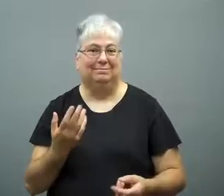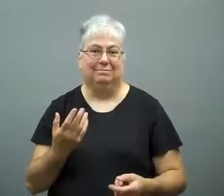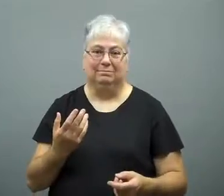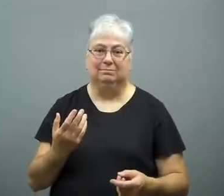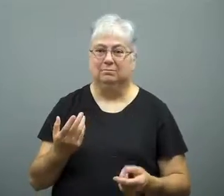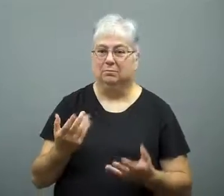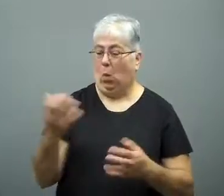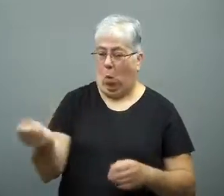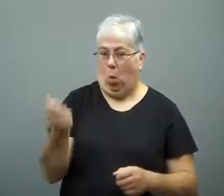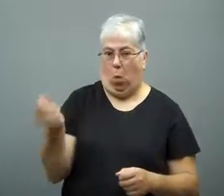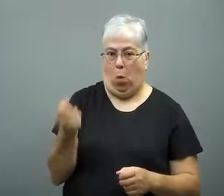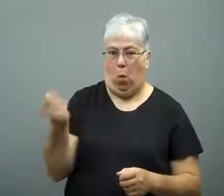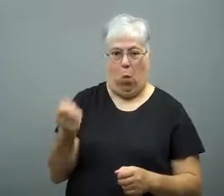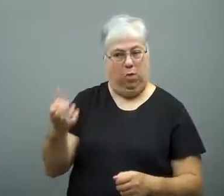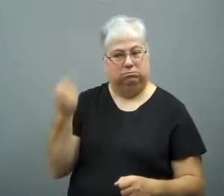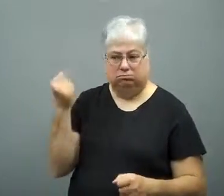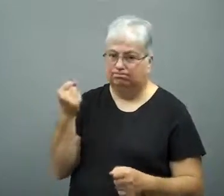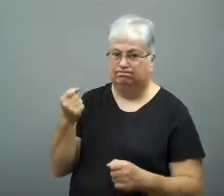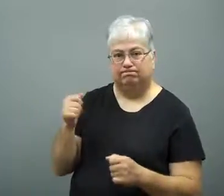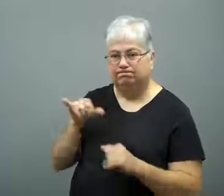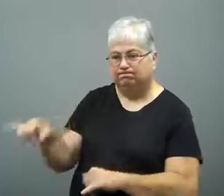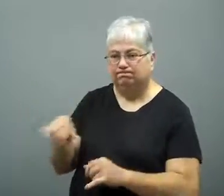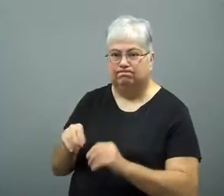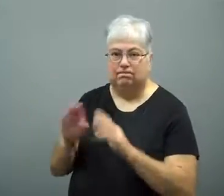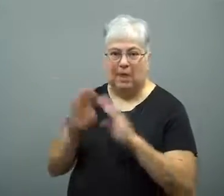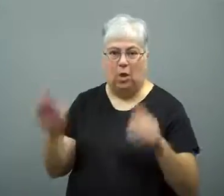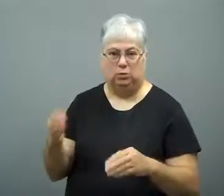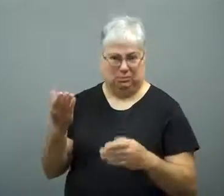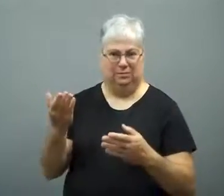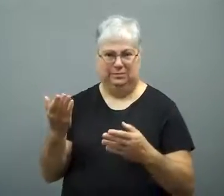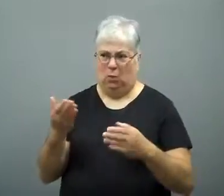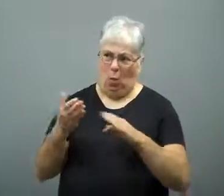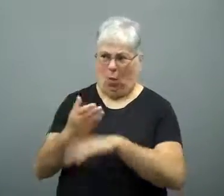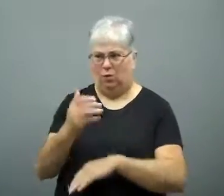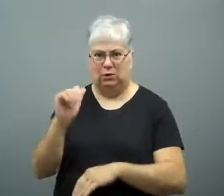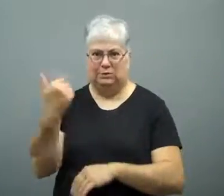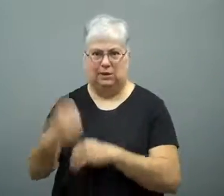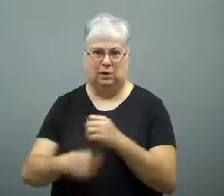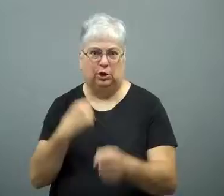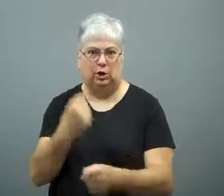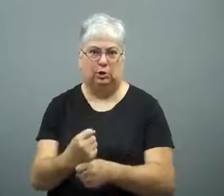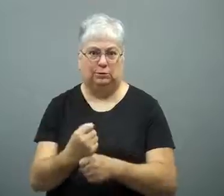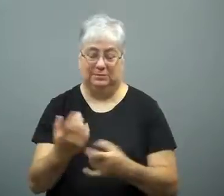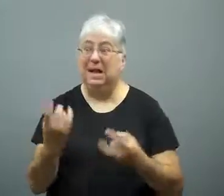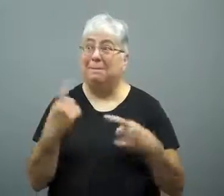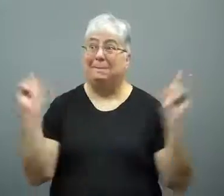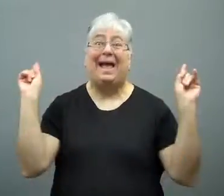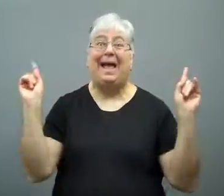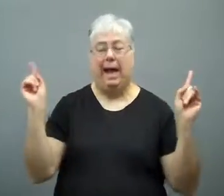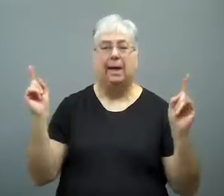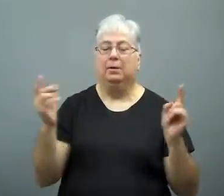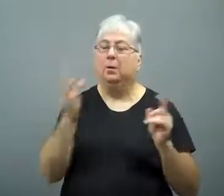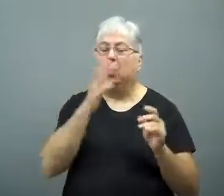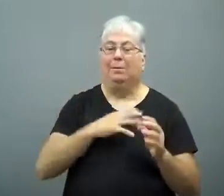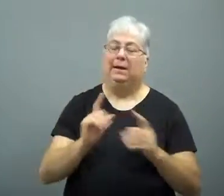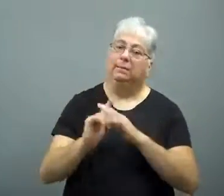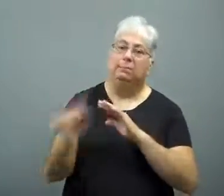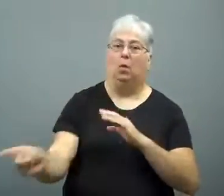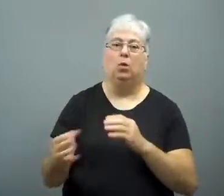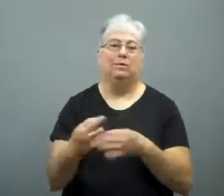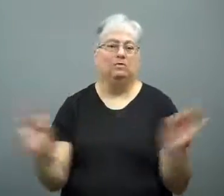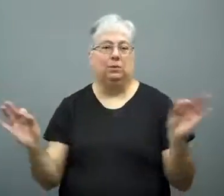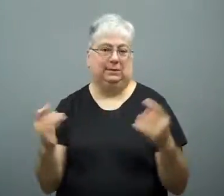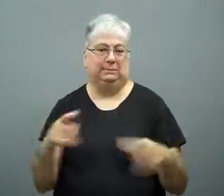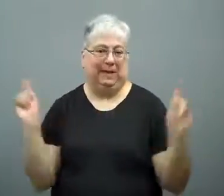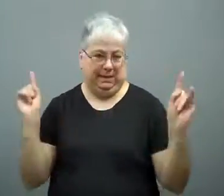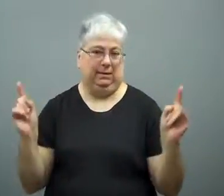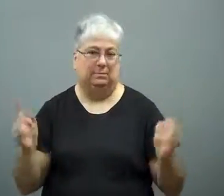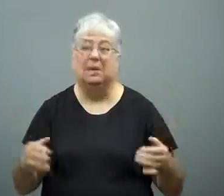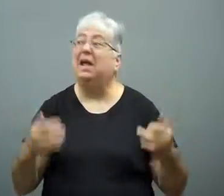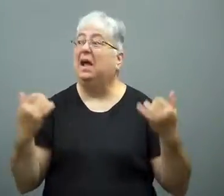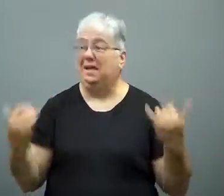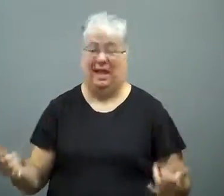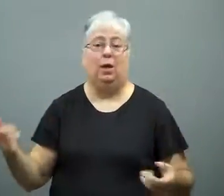He kept them captive in a house for over 10 years.